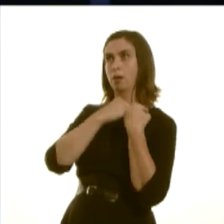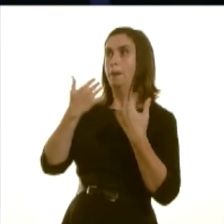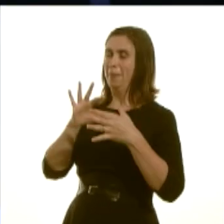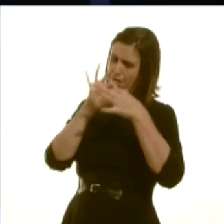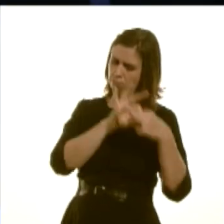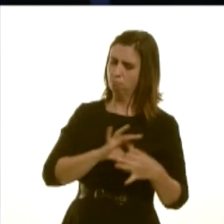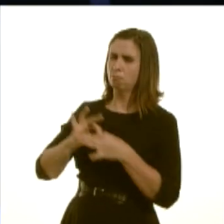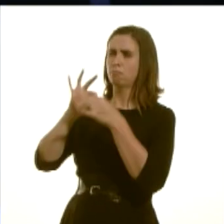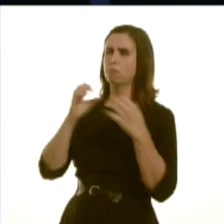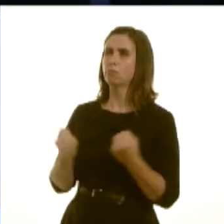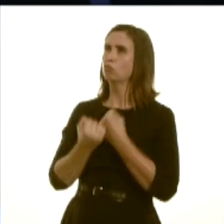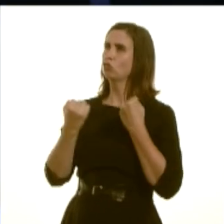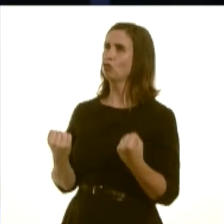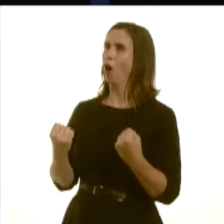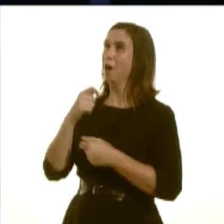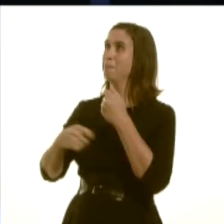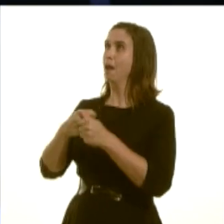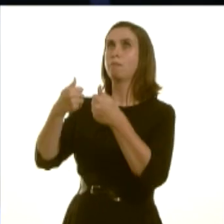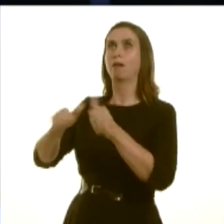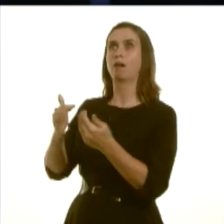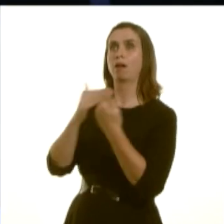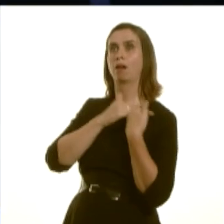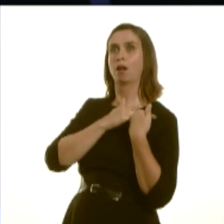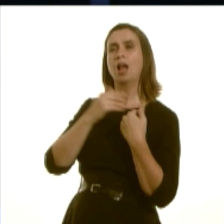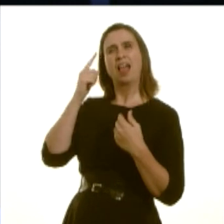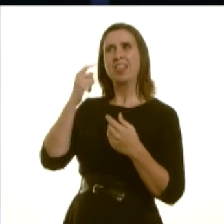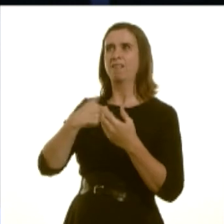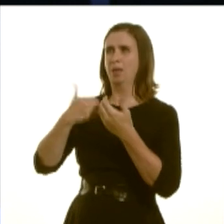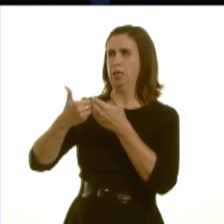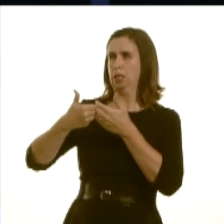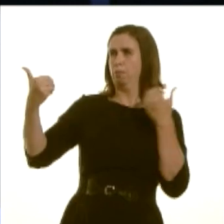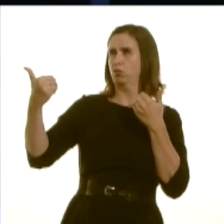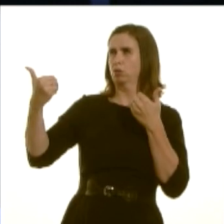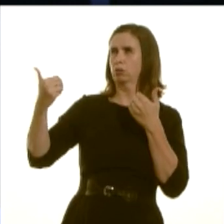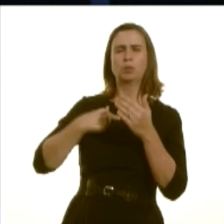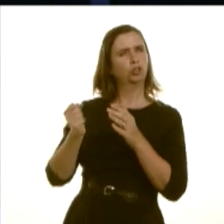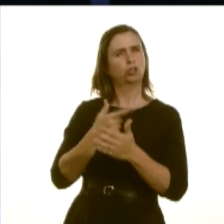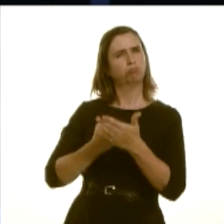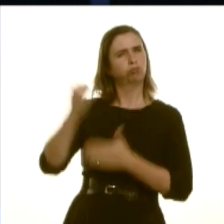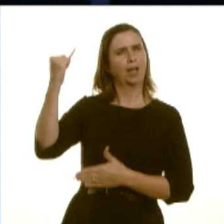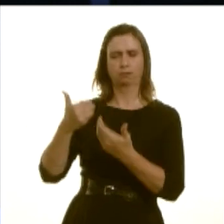it not time for us not only to reject separatism but to strive for proper home rule for Wales